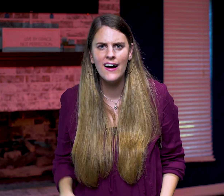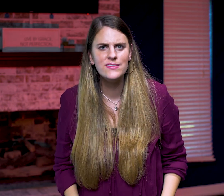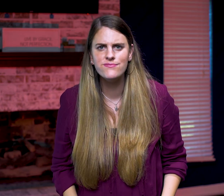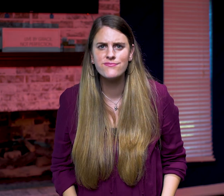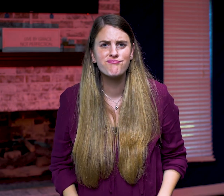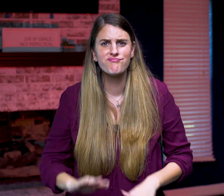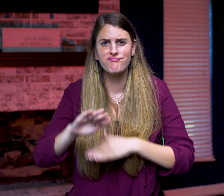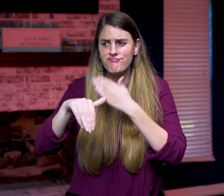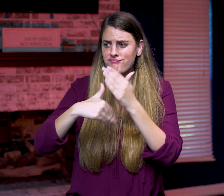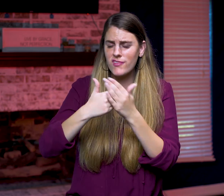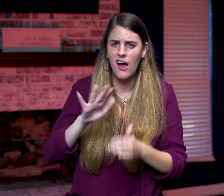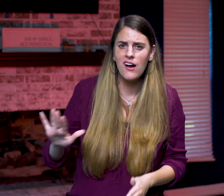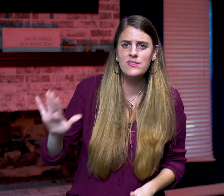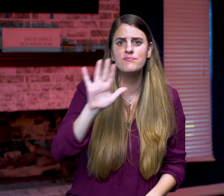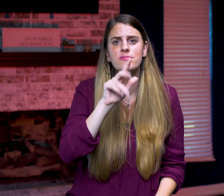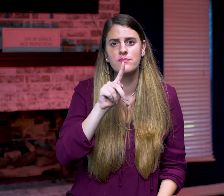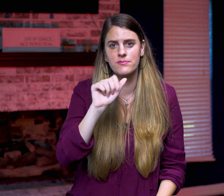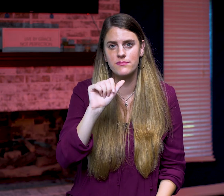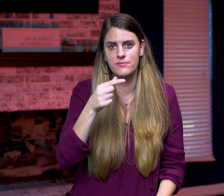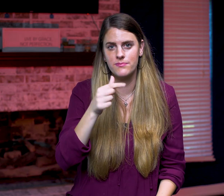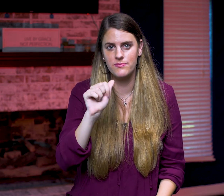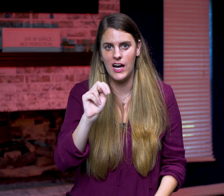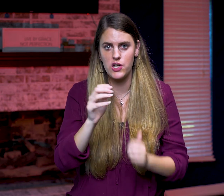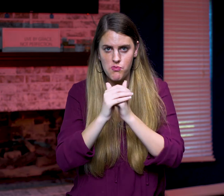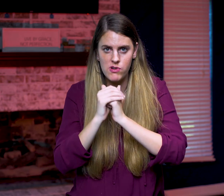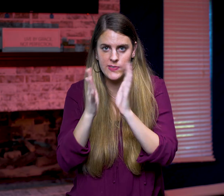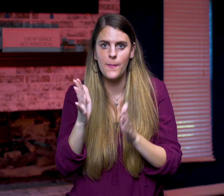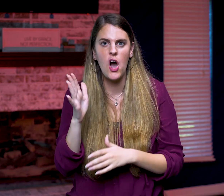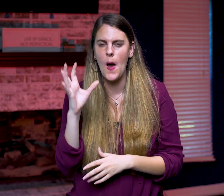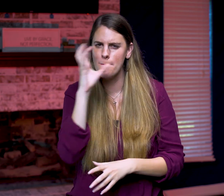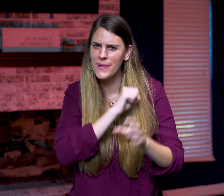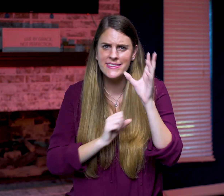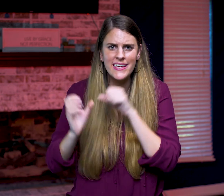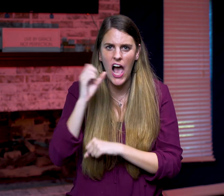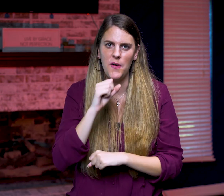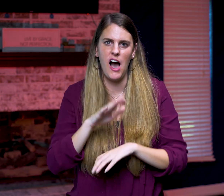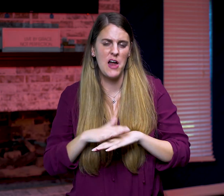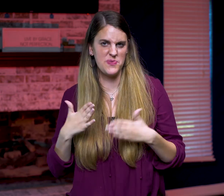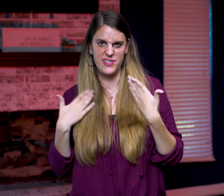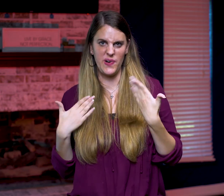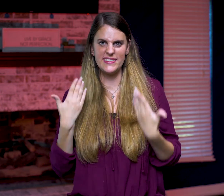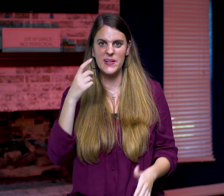All those pagan worshippers are missing out on the rejoicing,